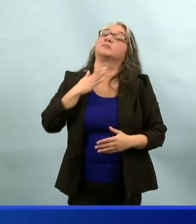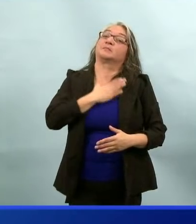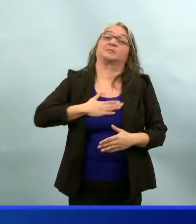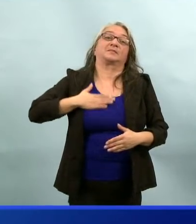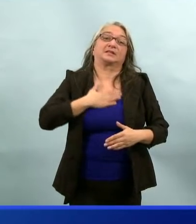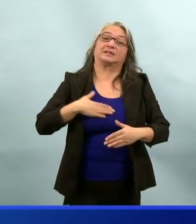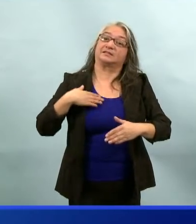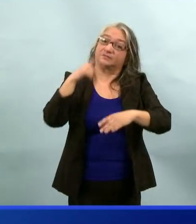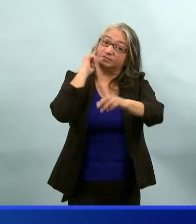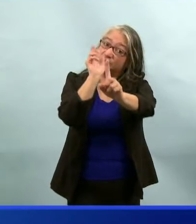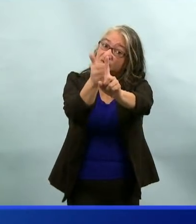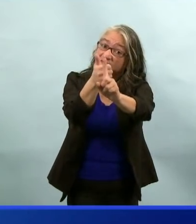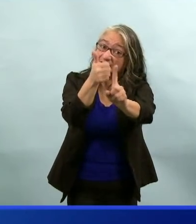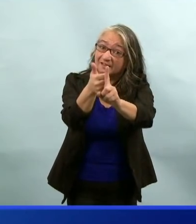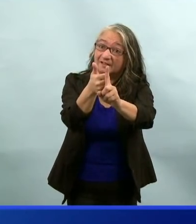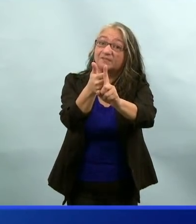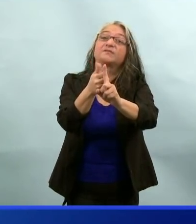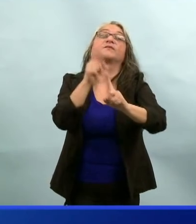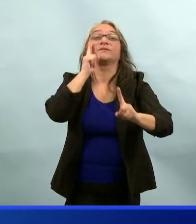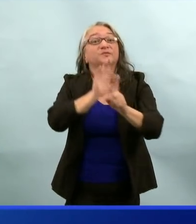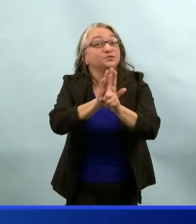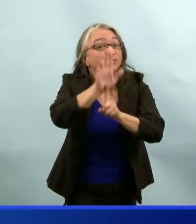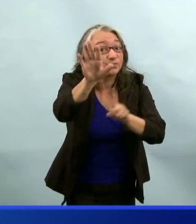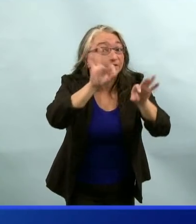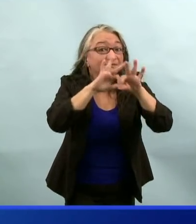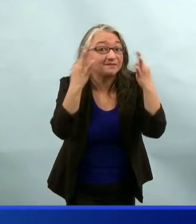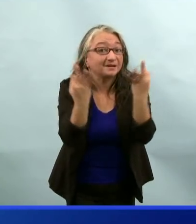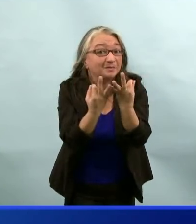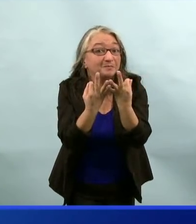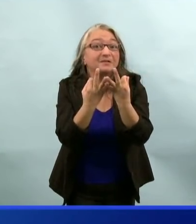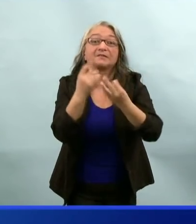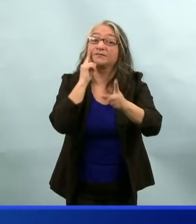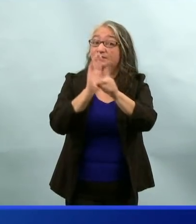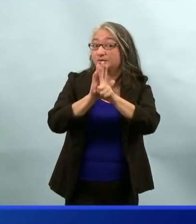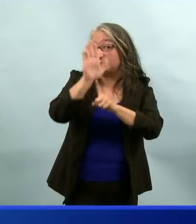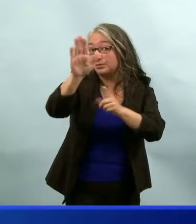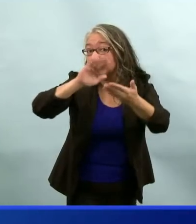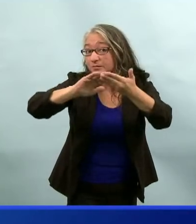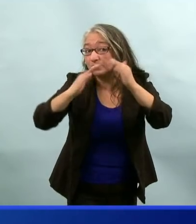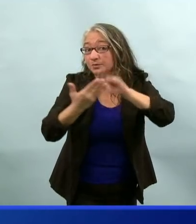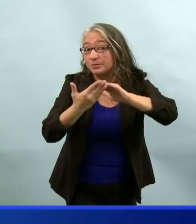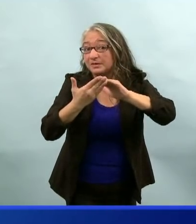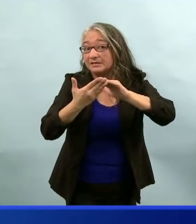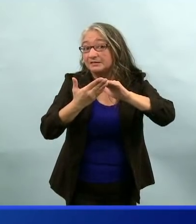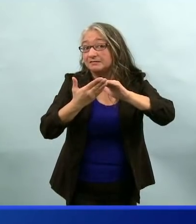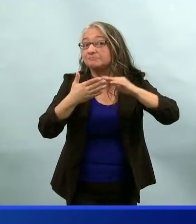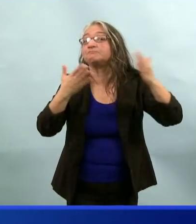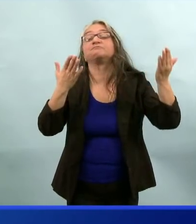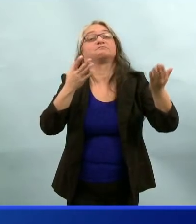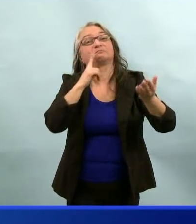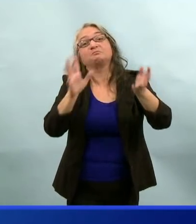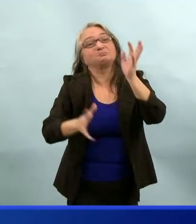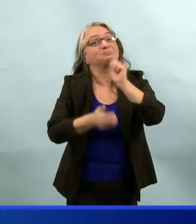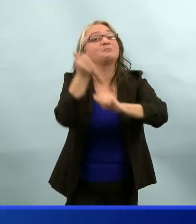do it for your family do it for your community and most importantly our health care workers are